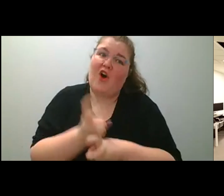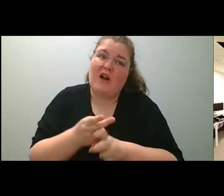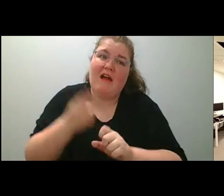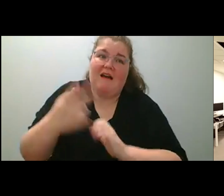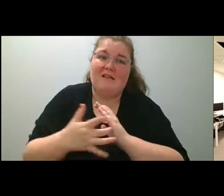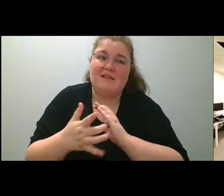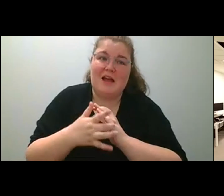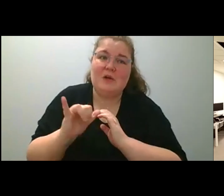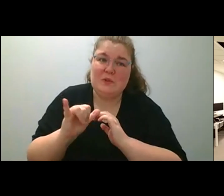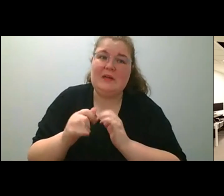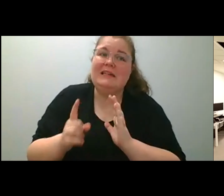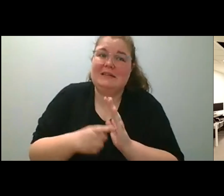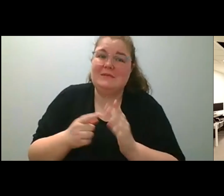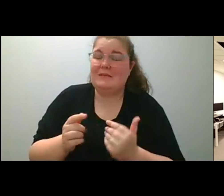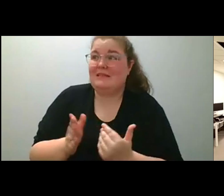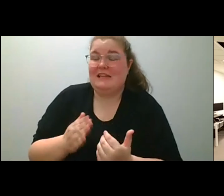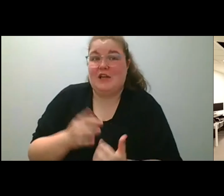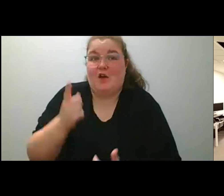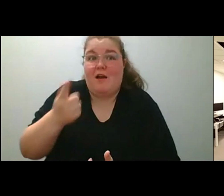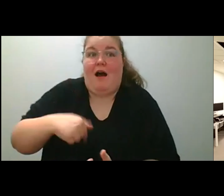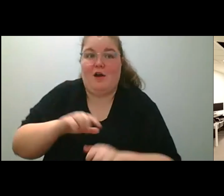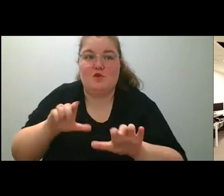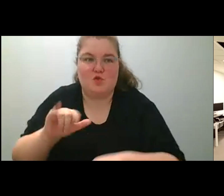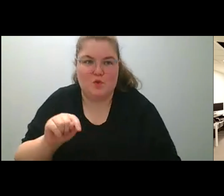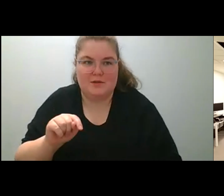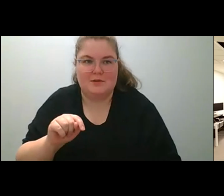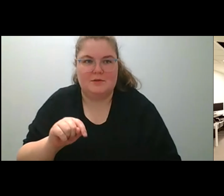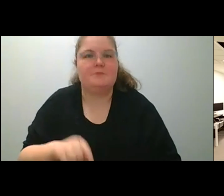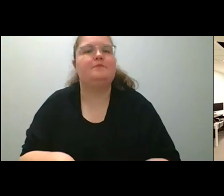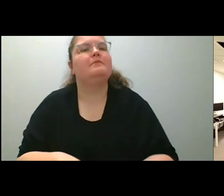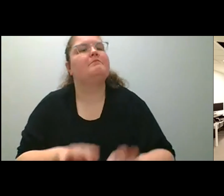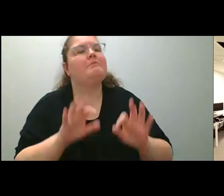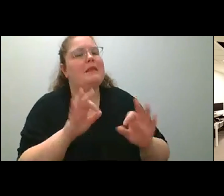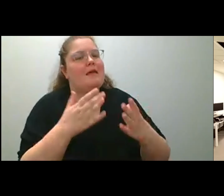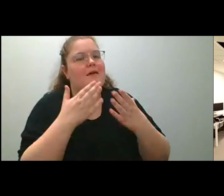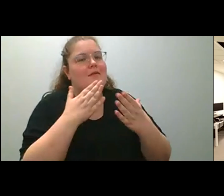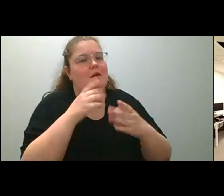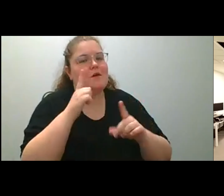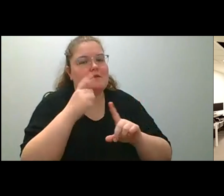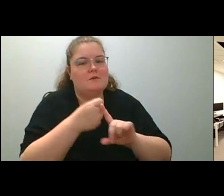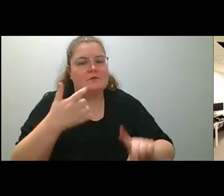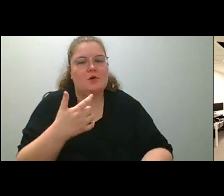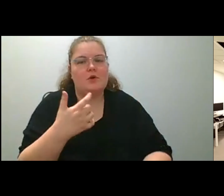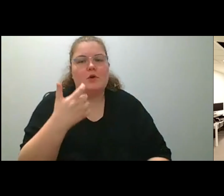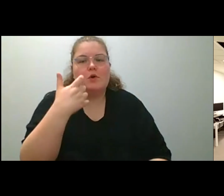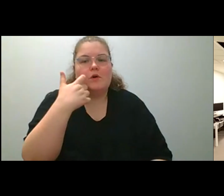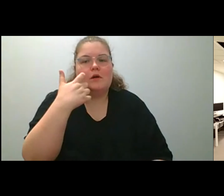Right, thank you for expanding on that. So Tamara sent me a question. She said, how would we find out